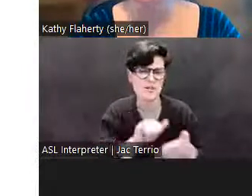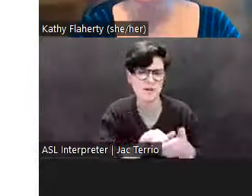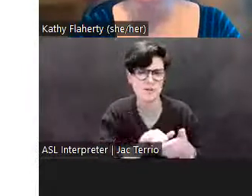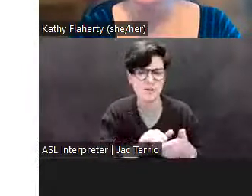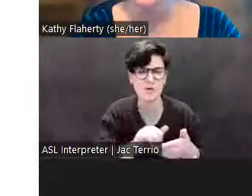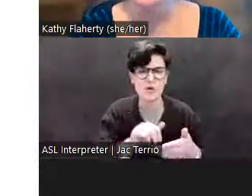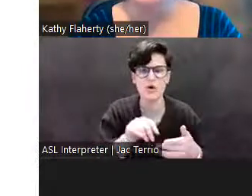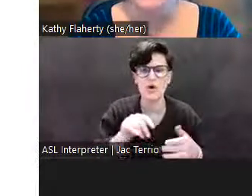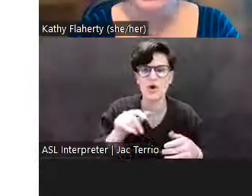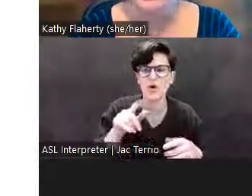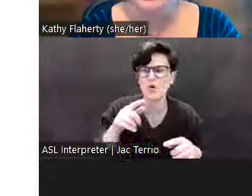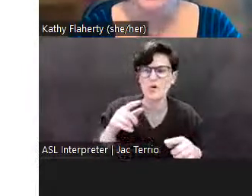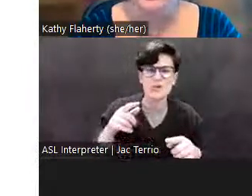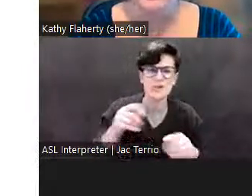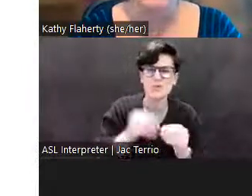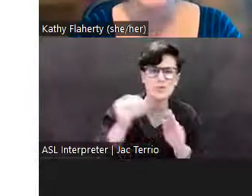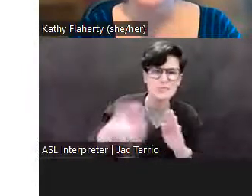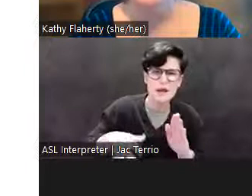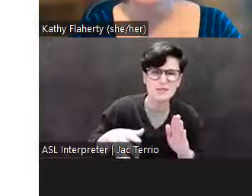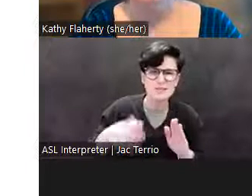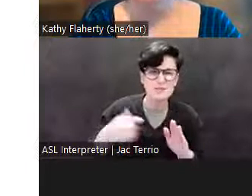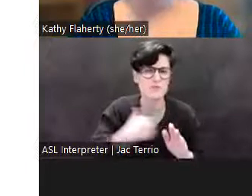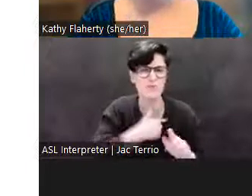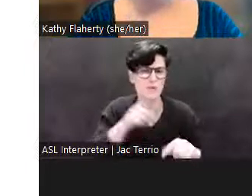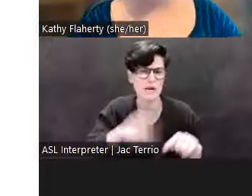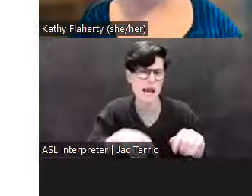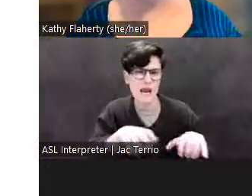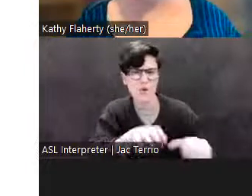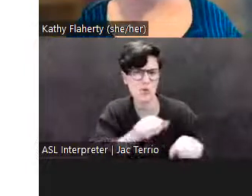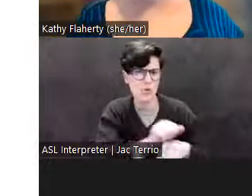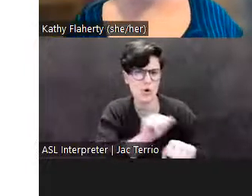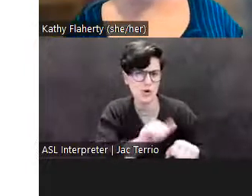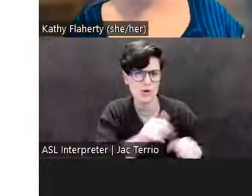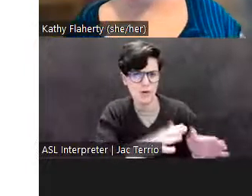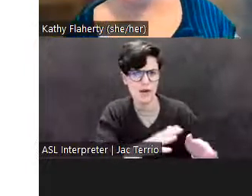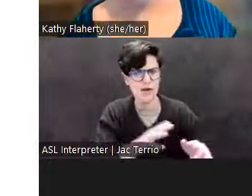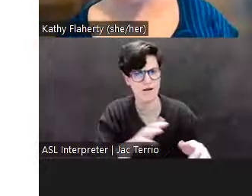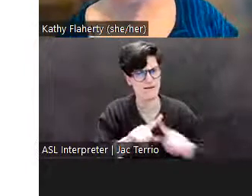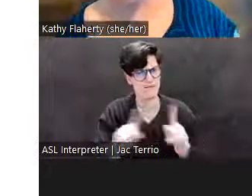15:20:26 We can't possibly do our work that way but when we had to do it to keep everybody